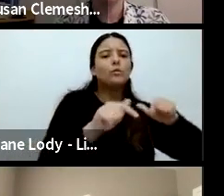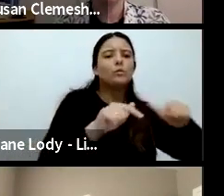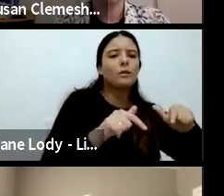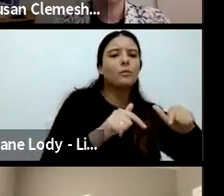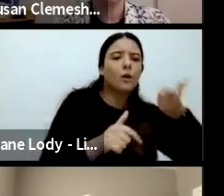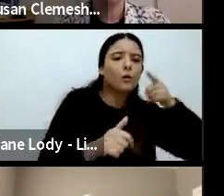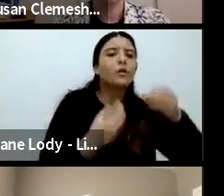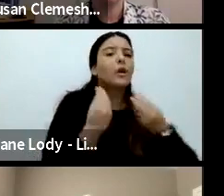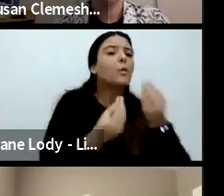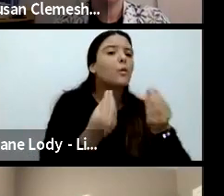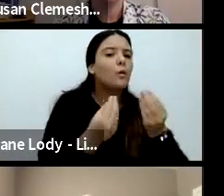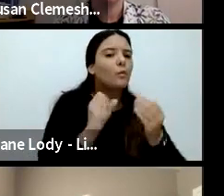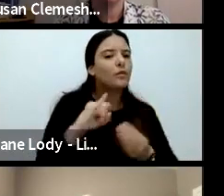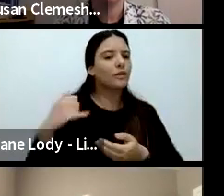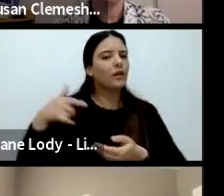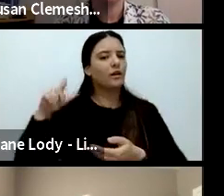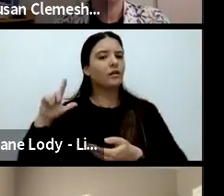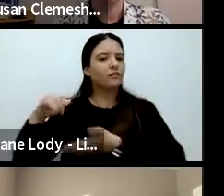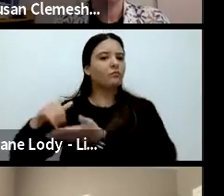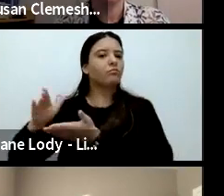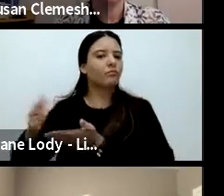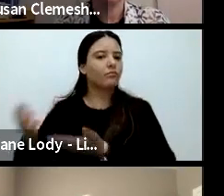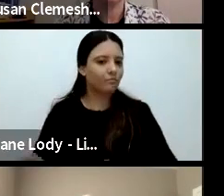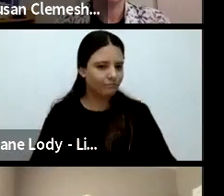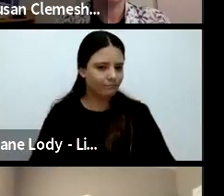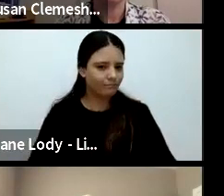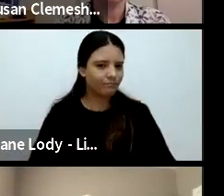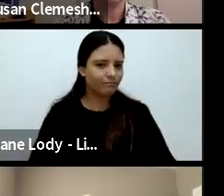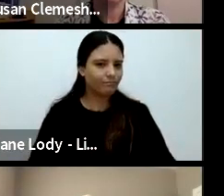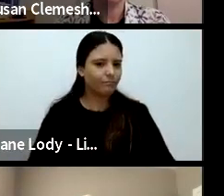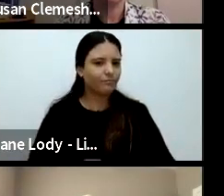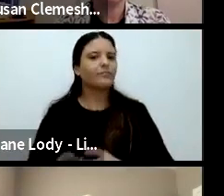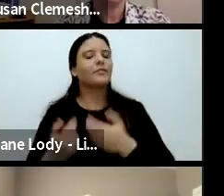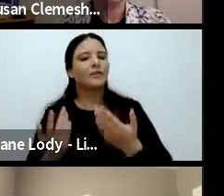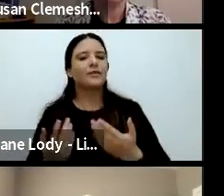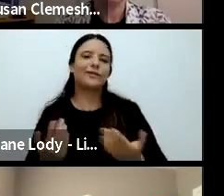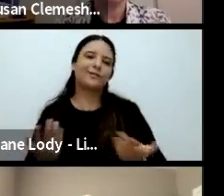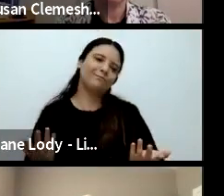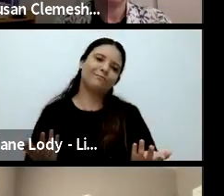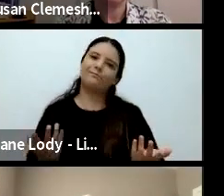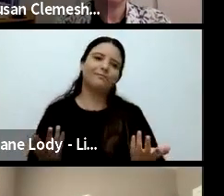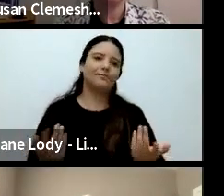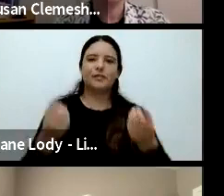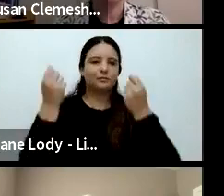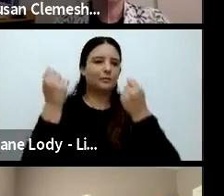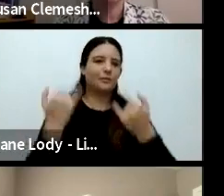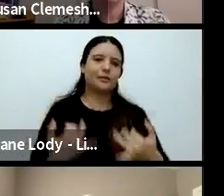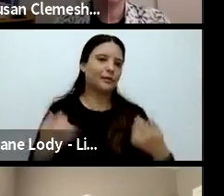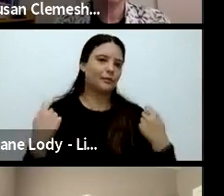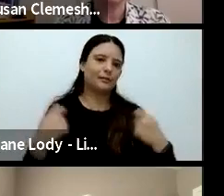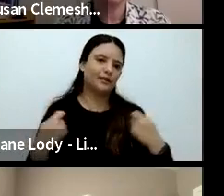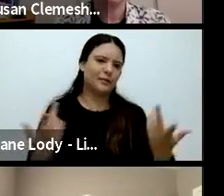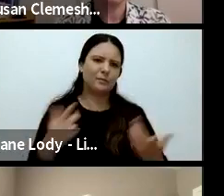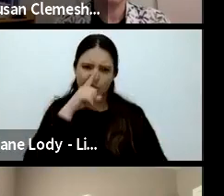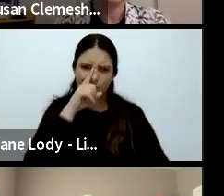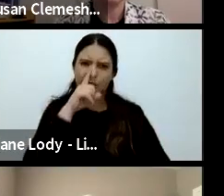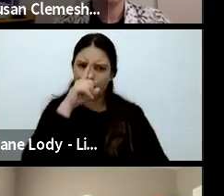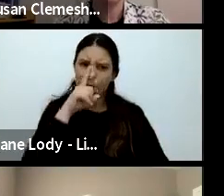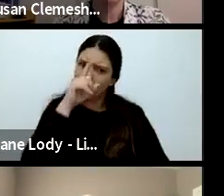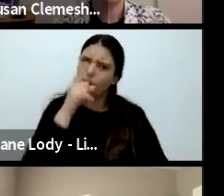the administrators them. explain explain to each other how dangerous explain to each other how dangerous you're. your. So I know Julie here, the